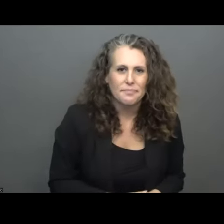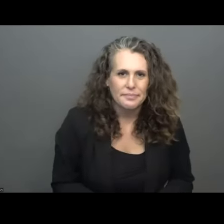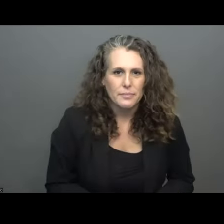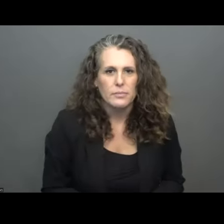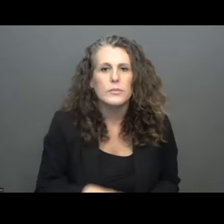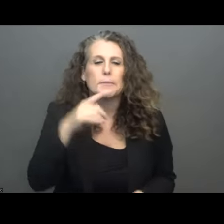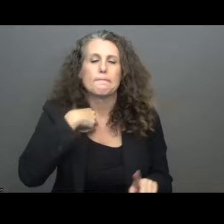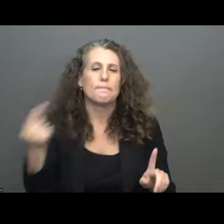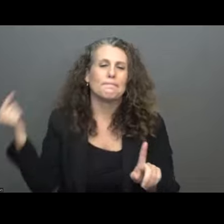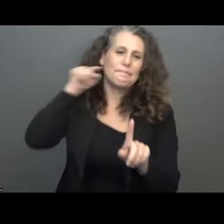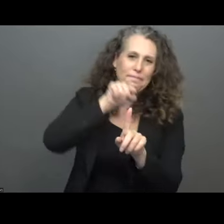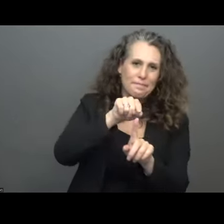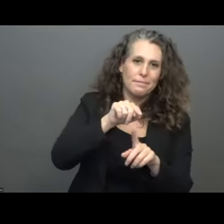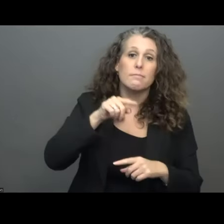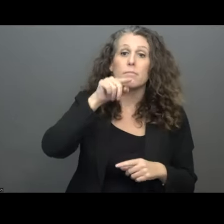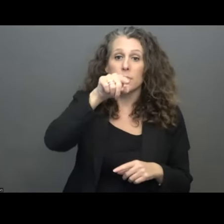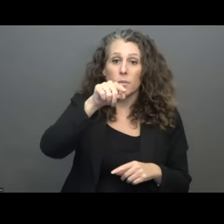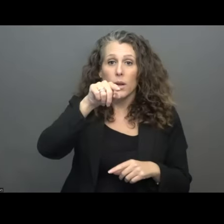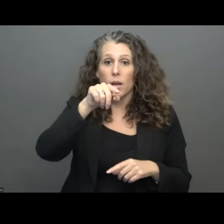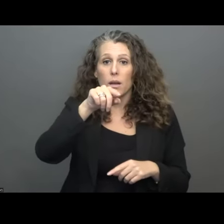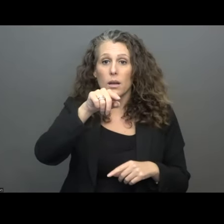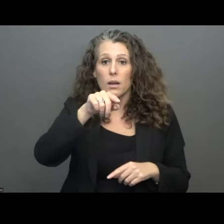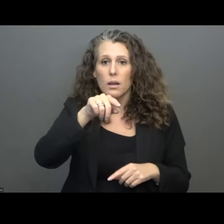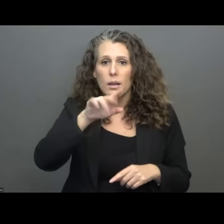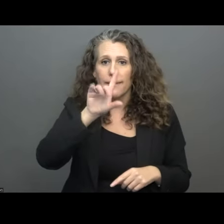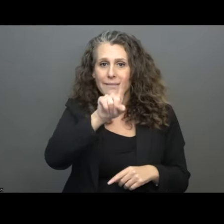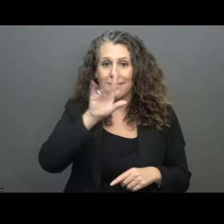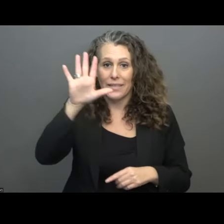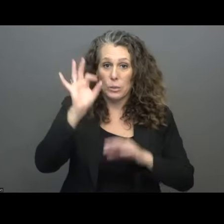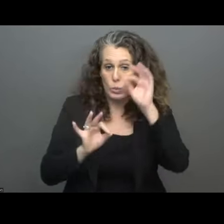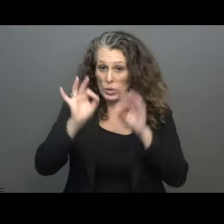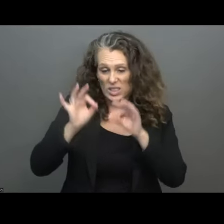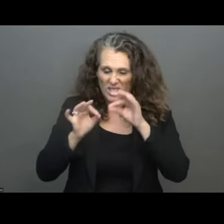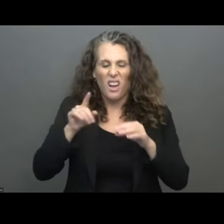14:01:46 The poll results of 15% said they are a member of the ILO global business and